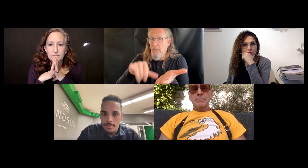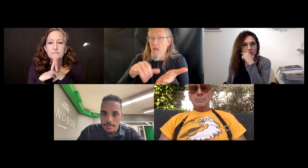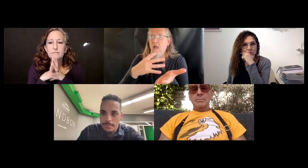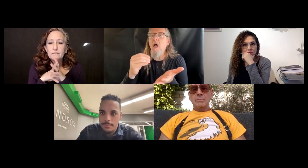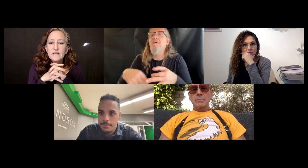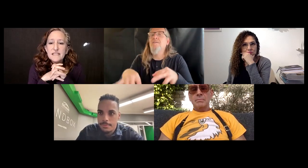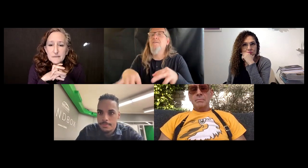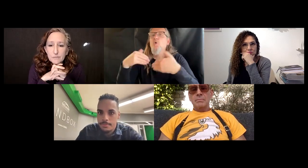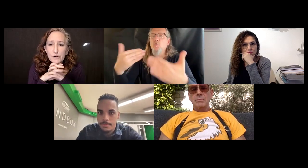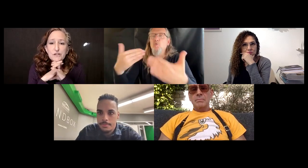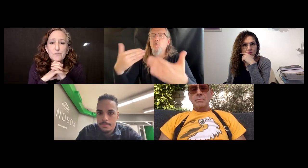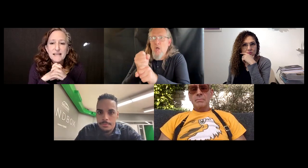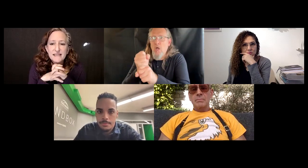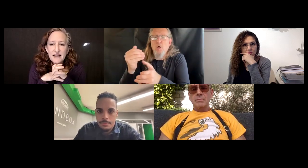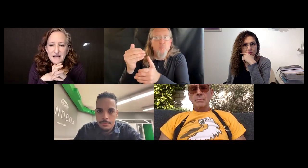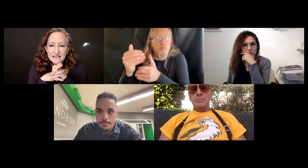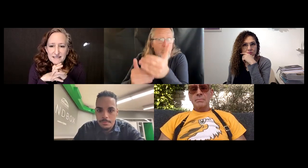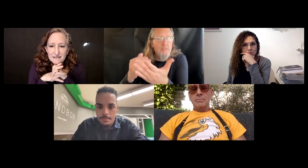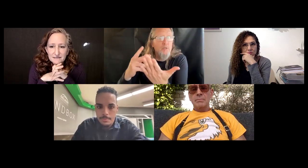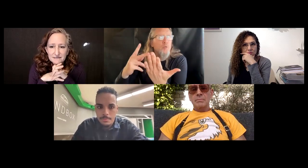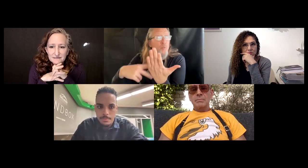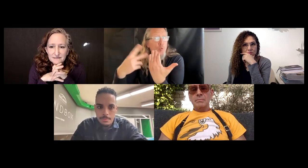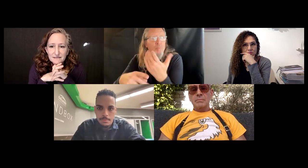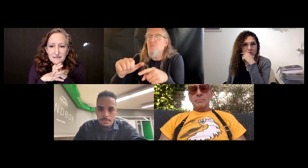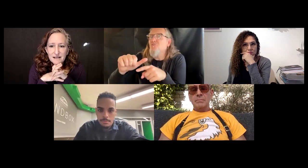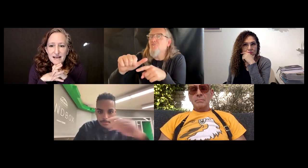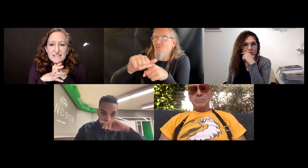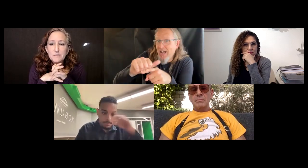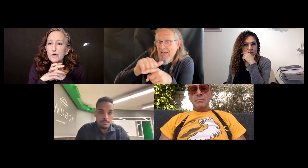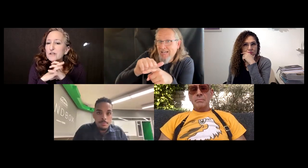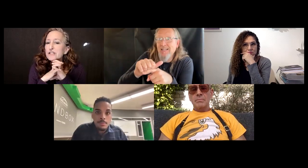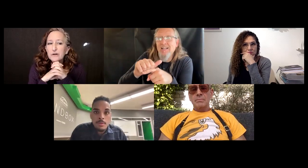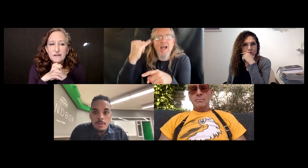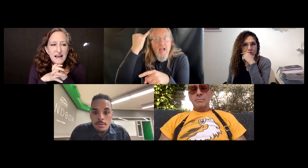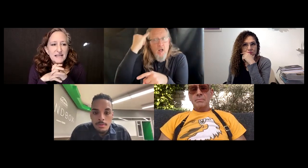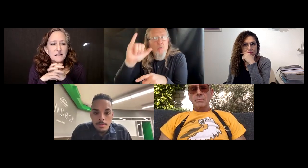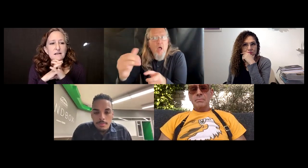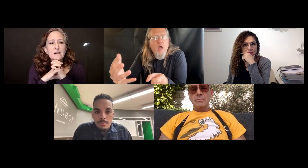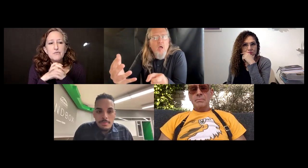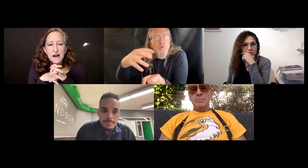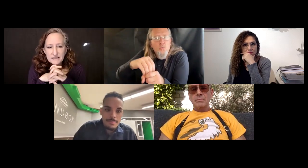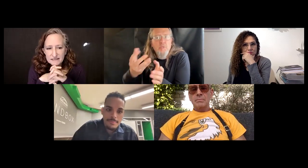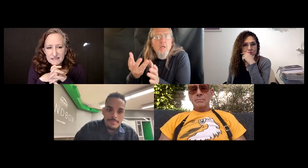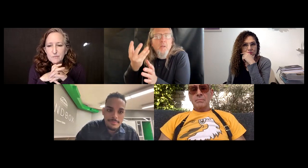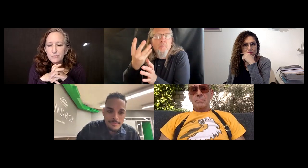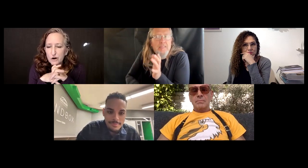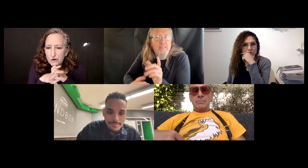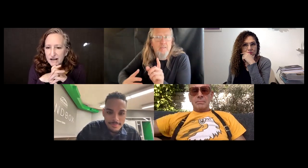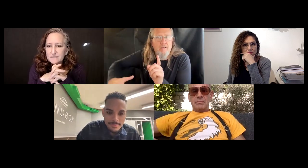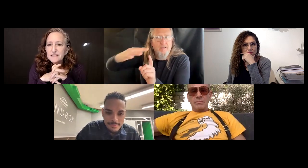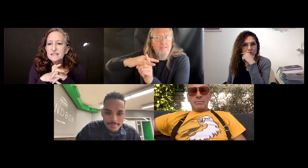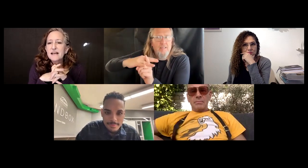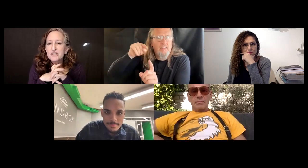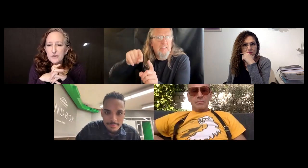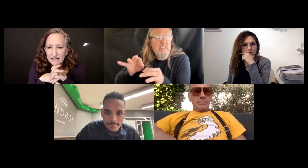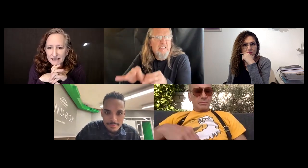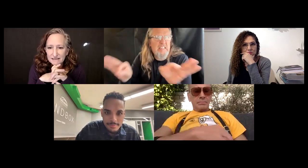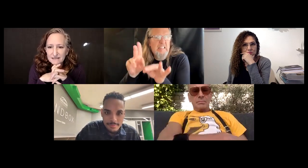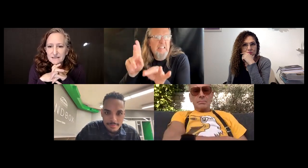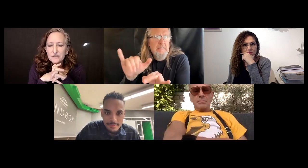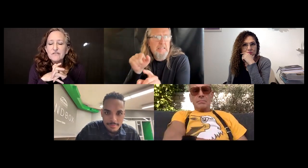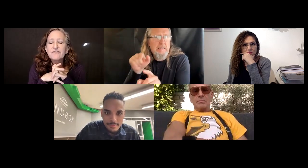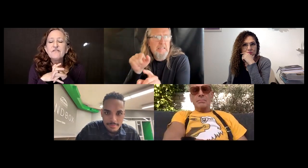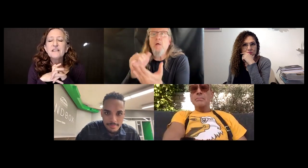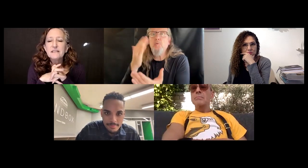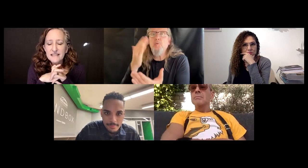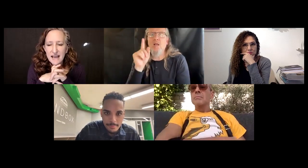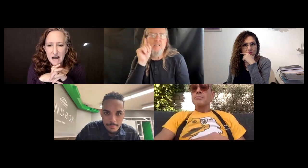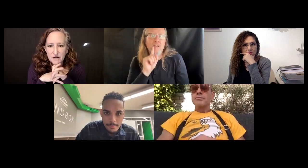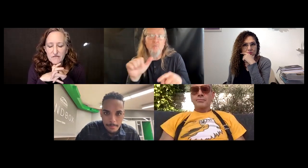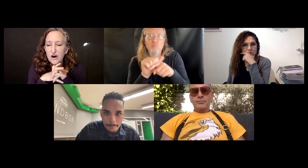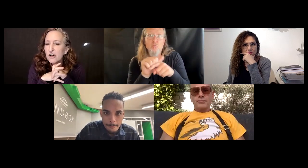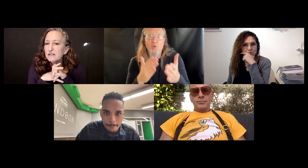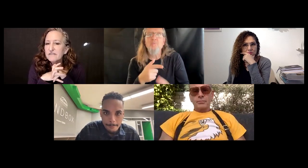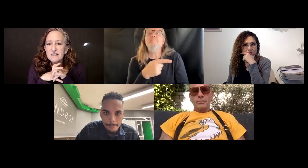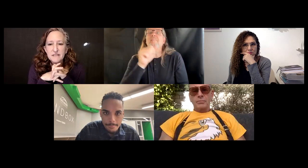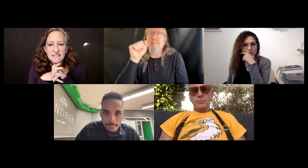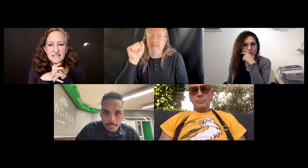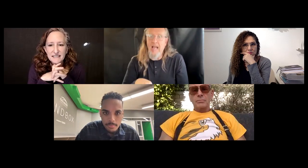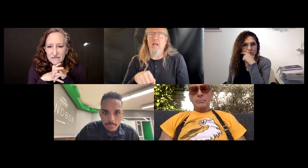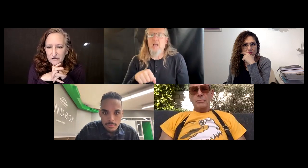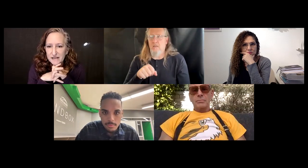It's important to recognize. And it's important to create processes, programs and trainings to fill in the gap of all of this missing information.